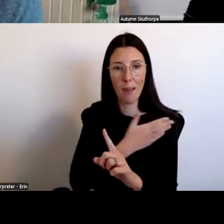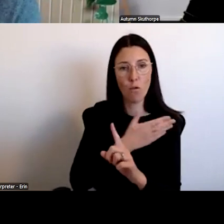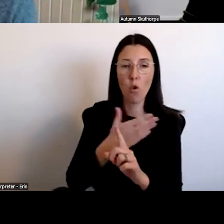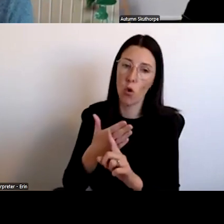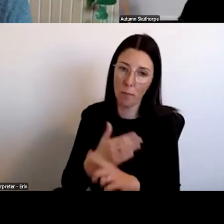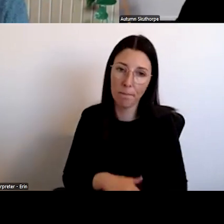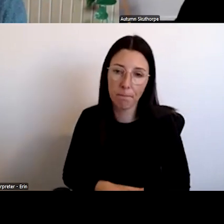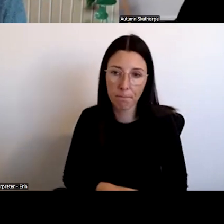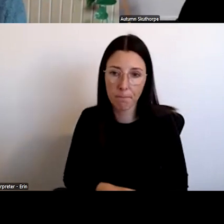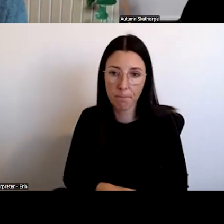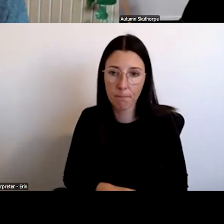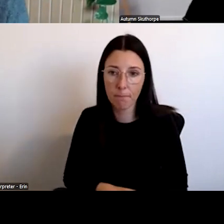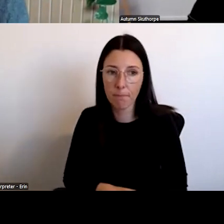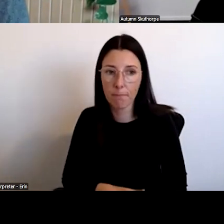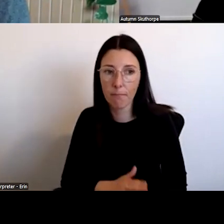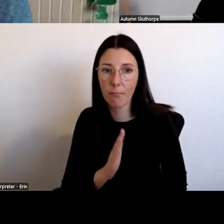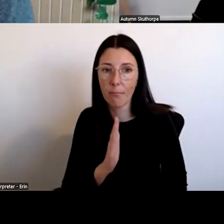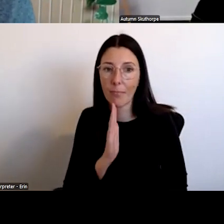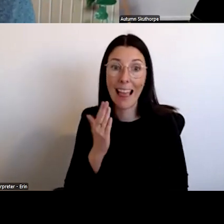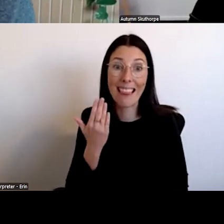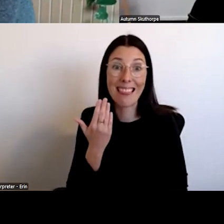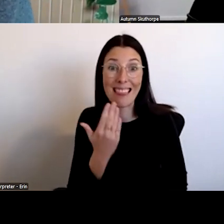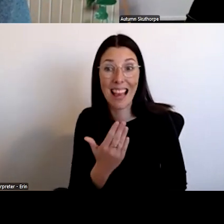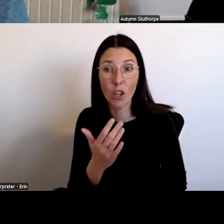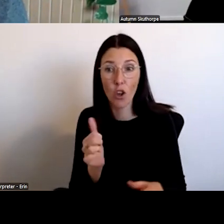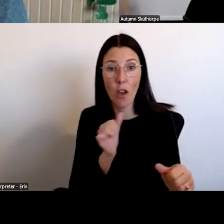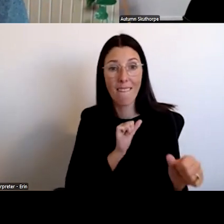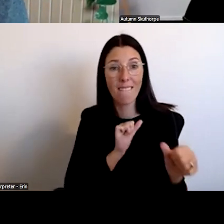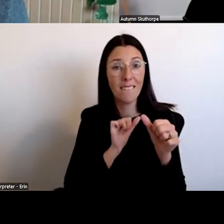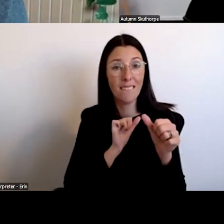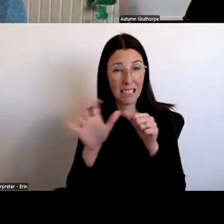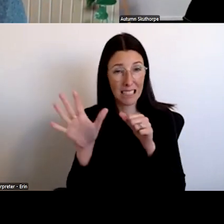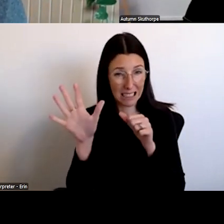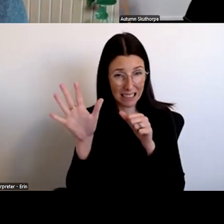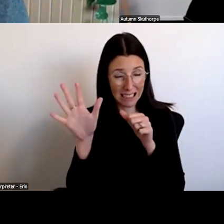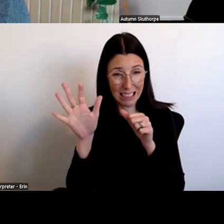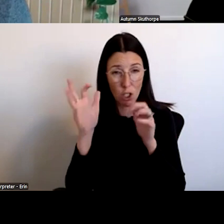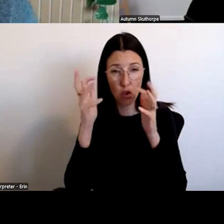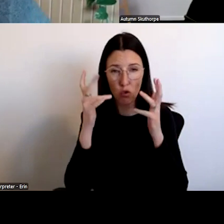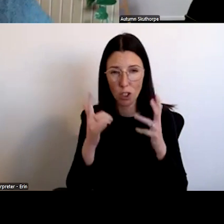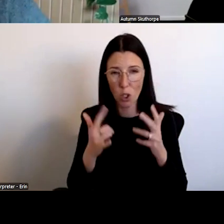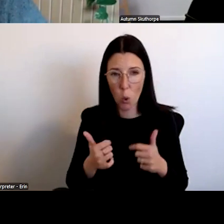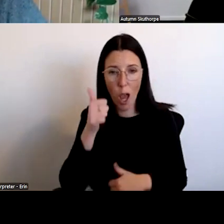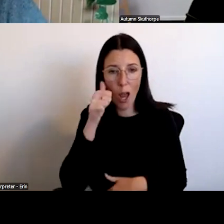Well, thank you. That's a fantastic result. I know that Matt Morse is now on screen,